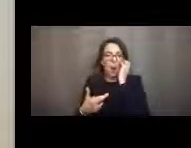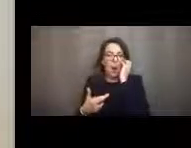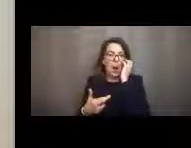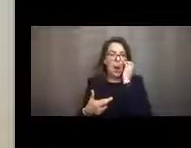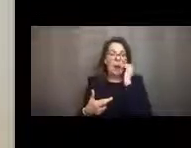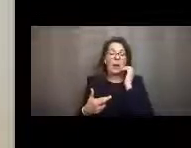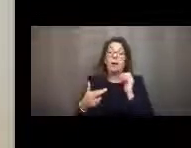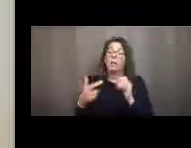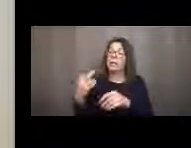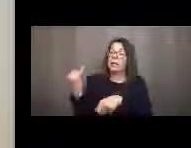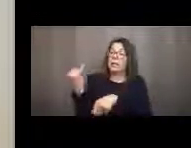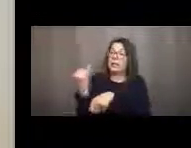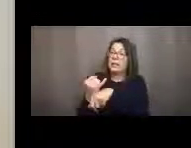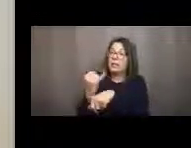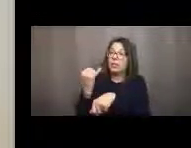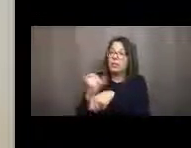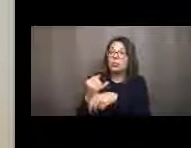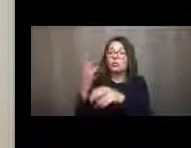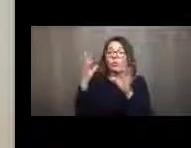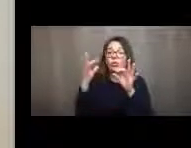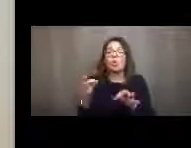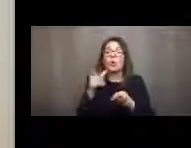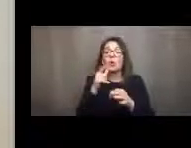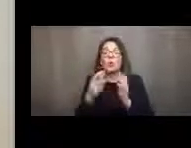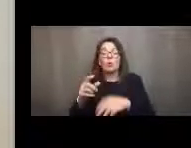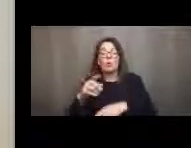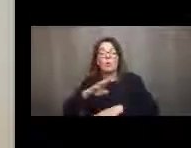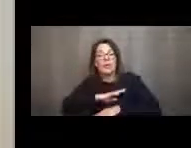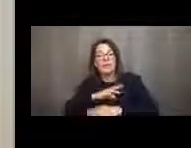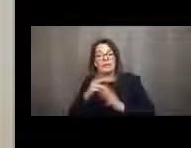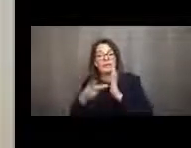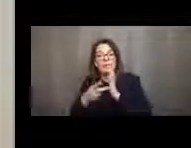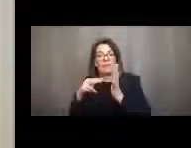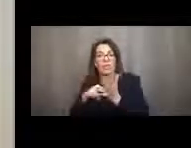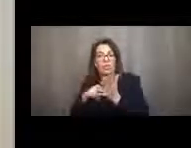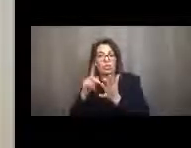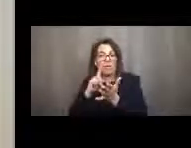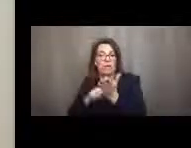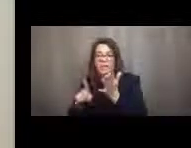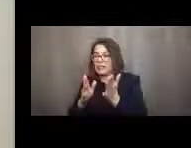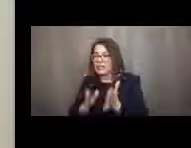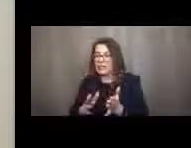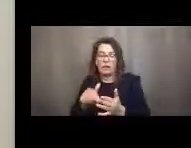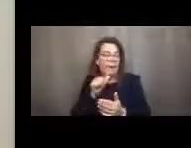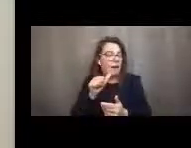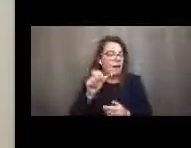Institutions determine who meets the definition of Investigator. This isn't an NIH responsibility.